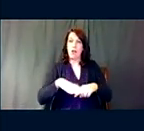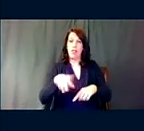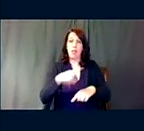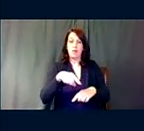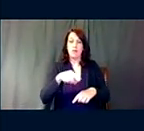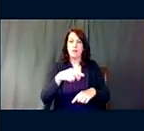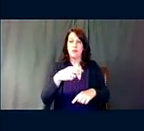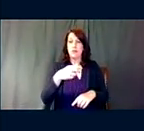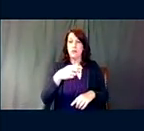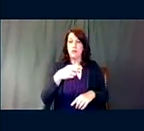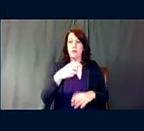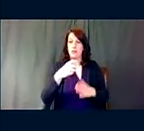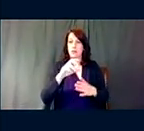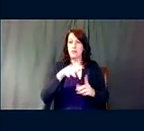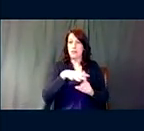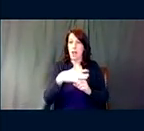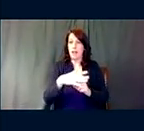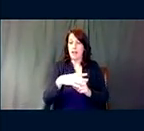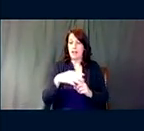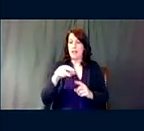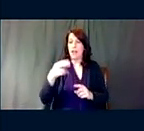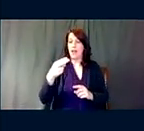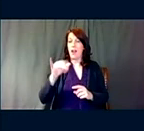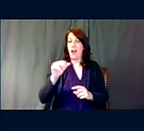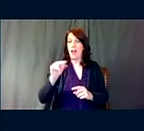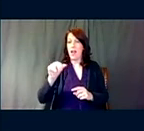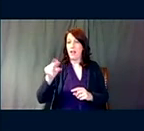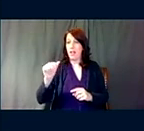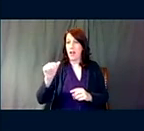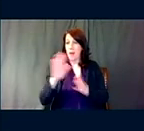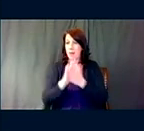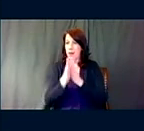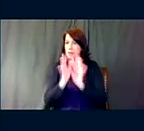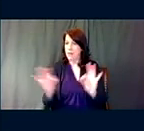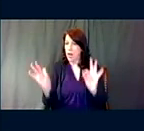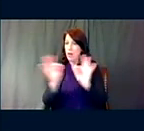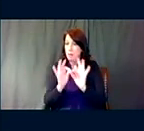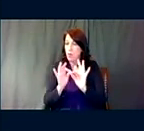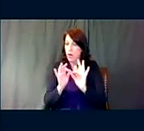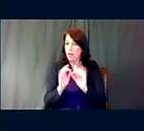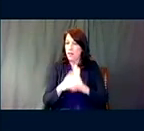THE HETEROGENEITY ACROSS CONTEXT LIKE IN HARYANA PROVED TO BE IMPORTANT AND TURNS OUT VERY